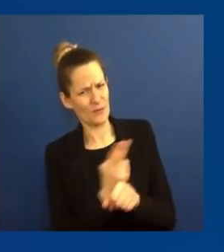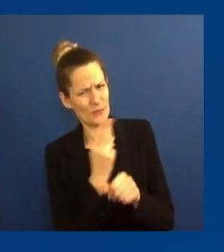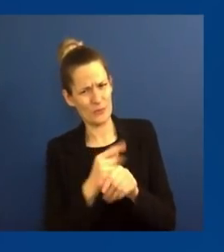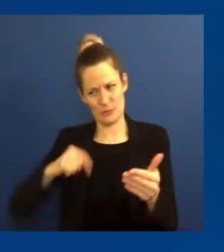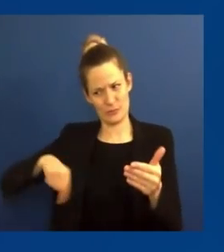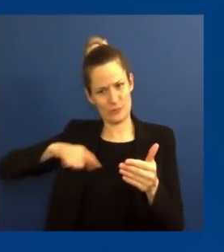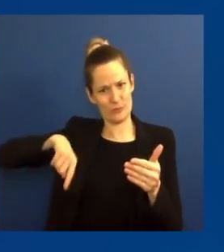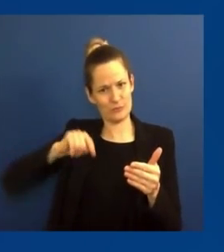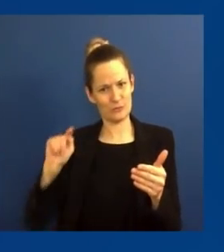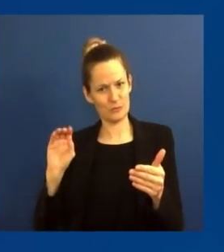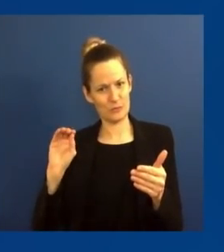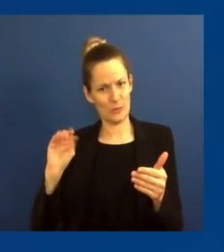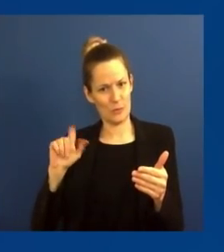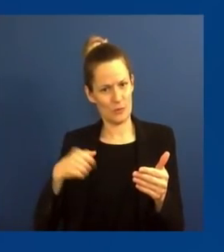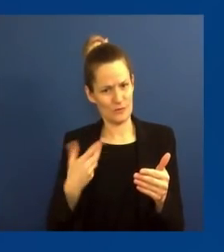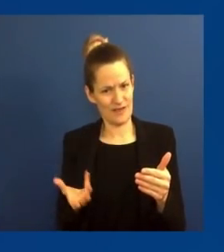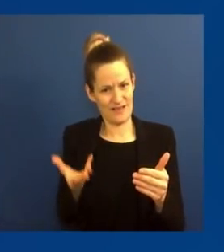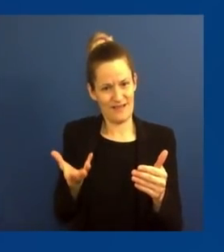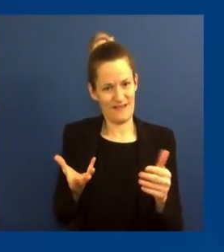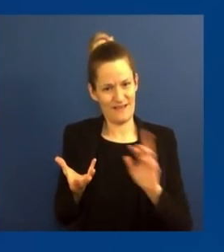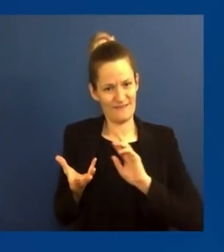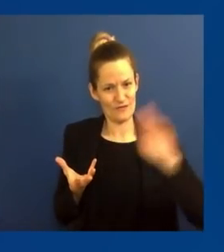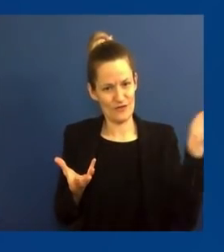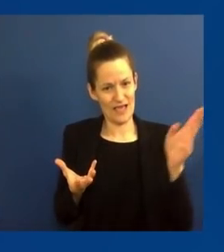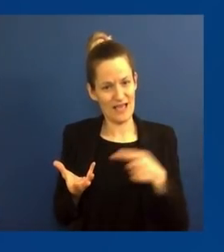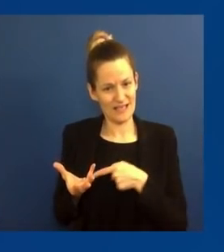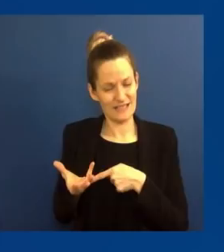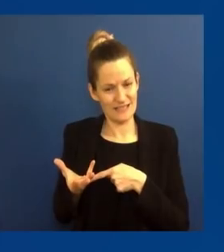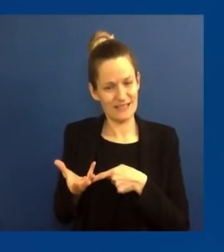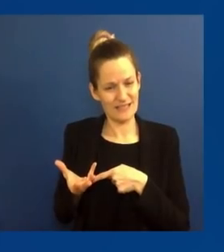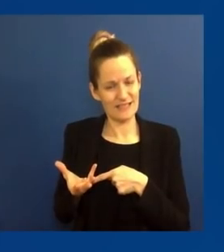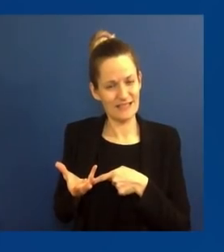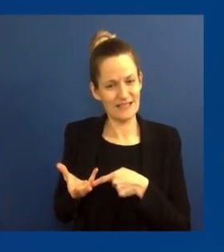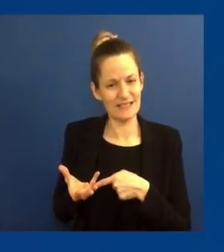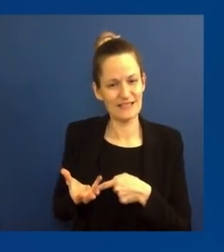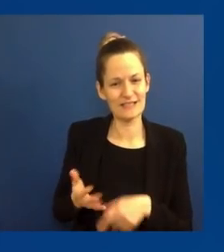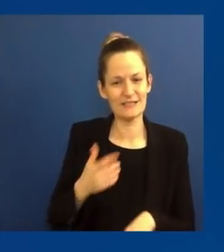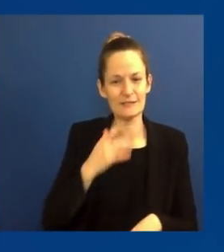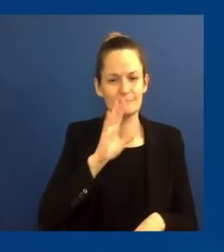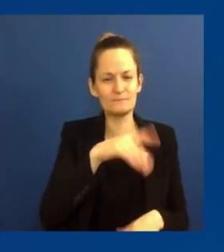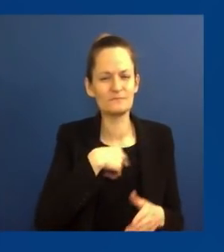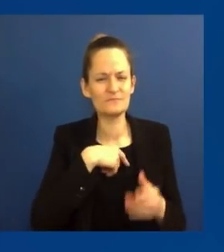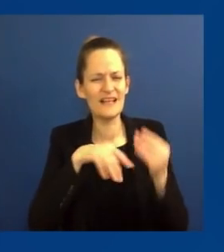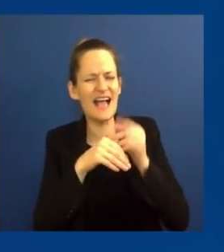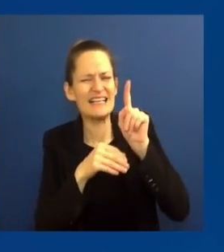Next question. Dr. Fauci: One other thing, Sheryl -- Mr. Zients: Sure -- Dr. Fauci: If I could add one other thing, Sheryl, and that is: